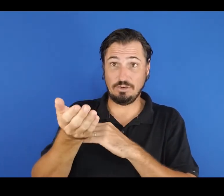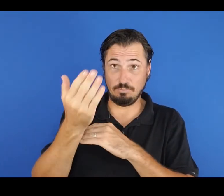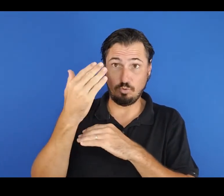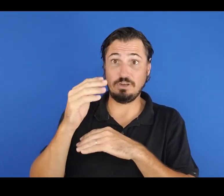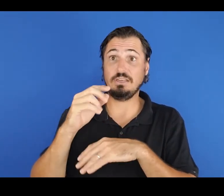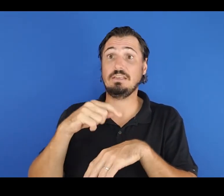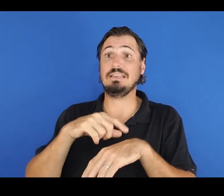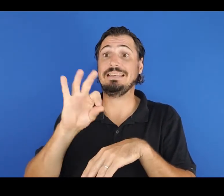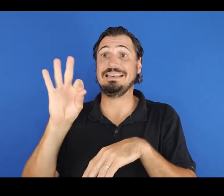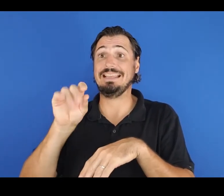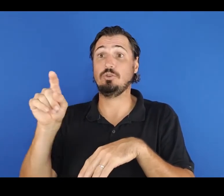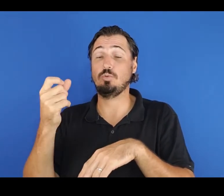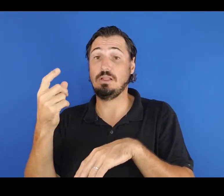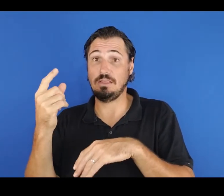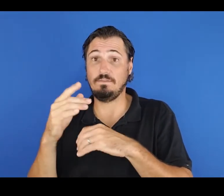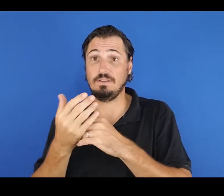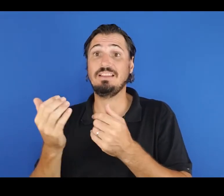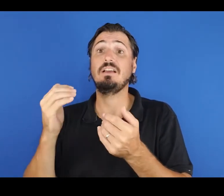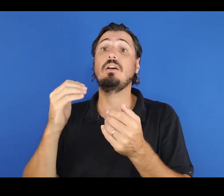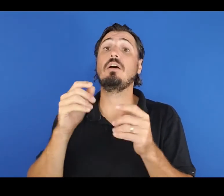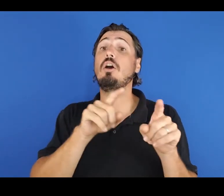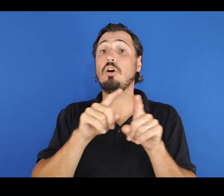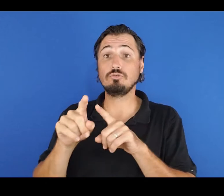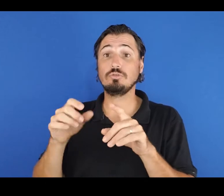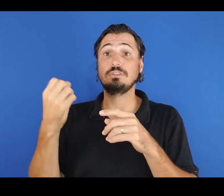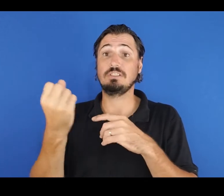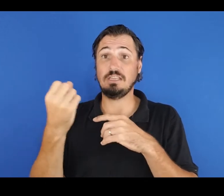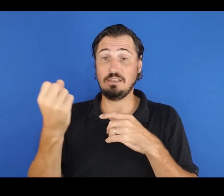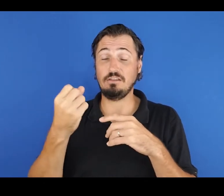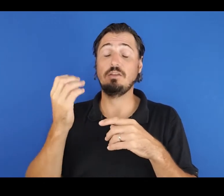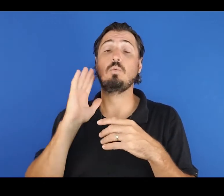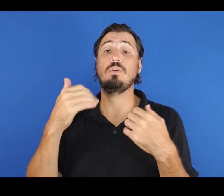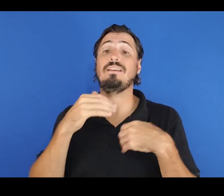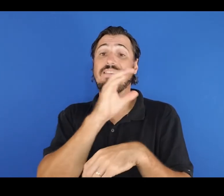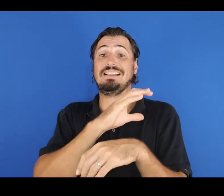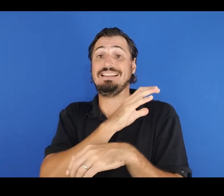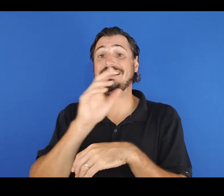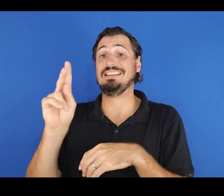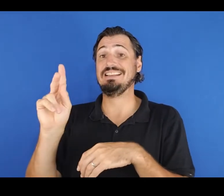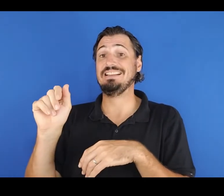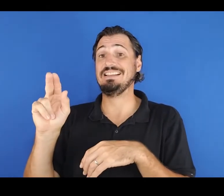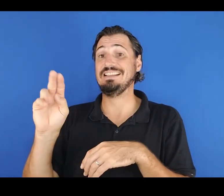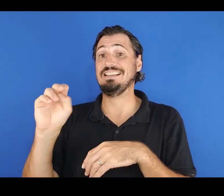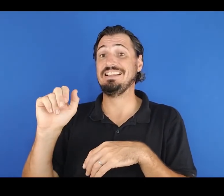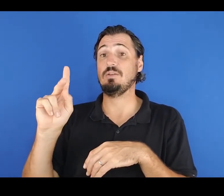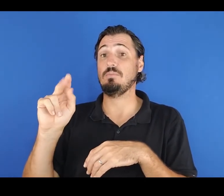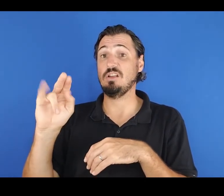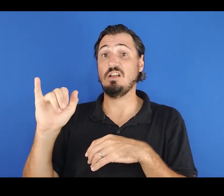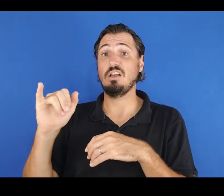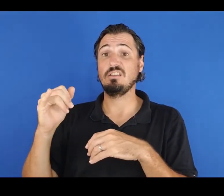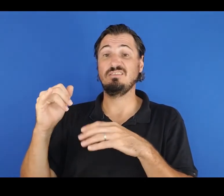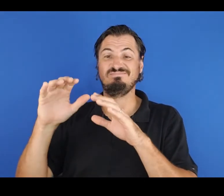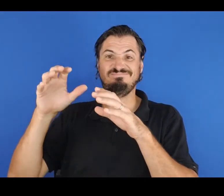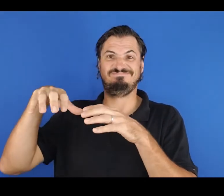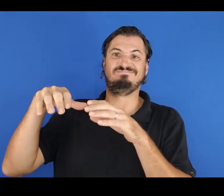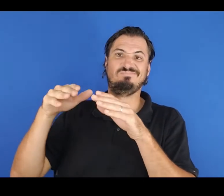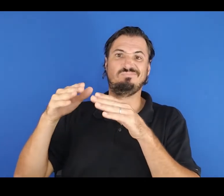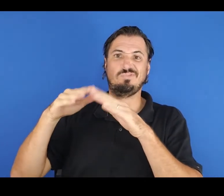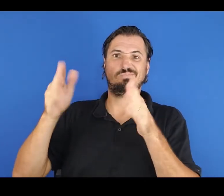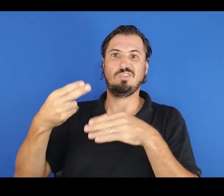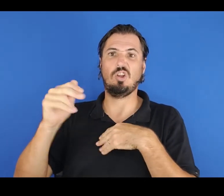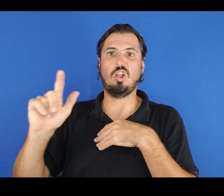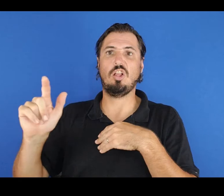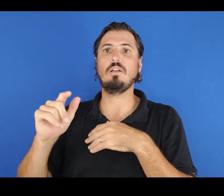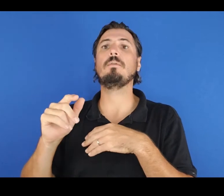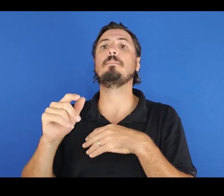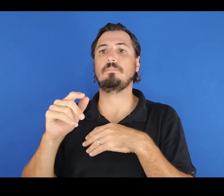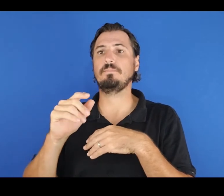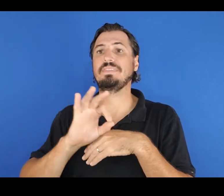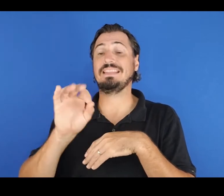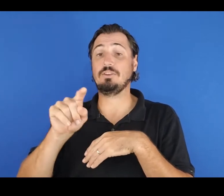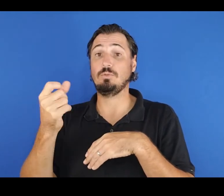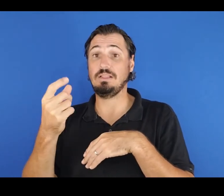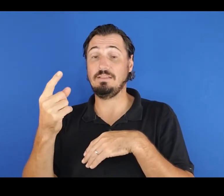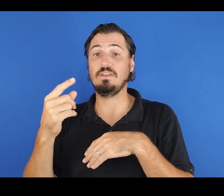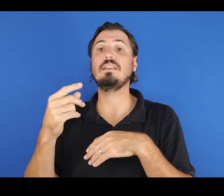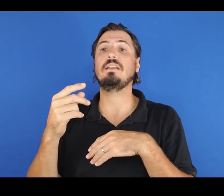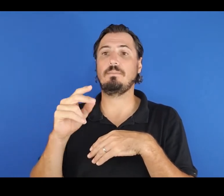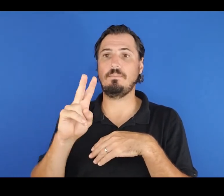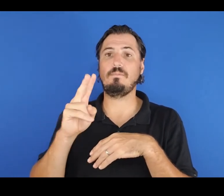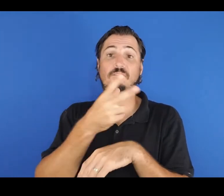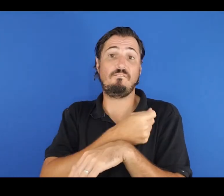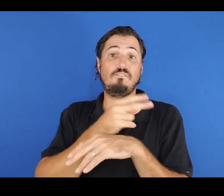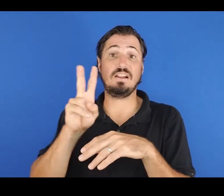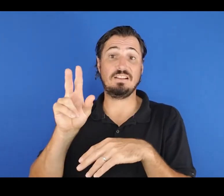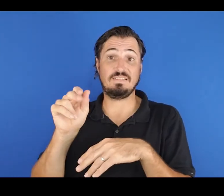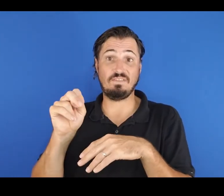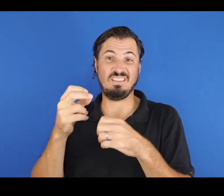Also on Saturday, clinics will take place at Kaumakani Hall from 9 to 11am, and the hospital vaccine van will be at Hanalei Neighborhood Center from noon to 3pm.